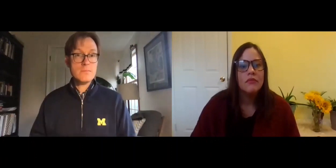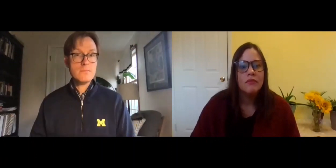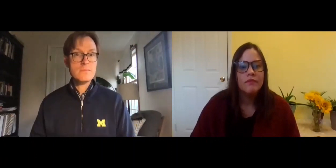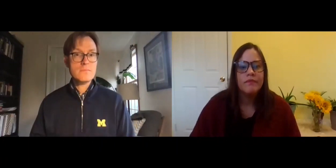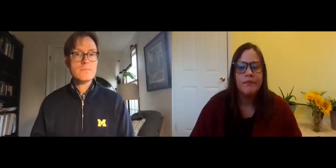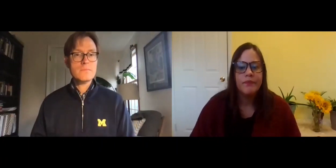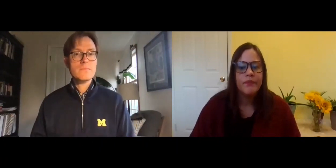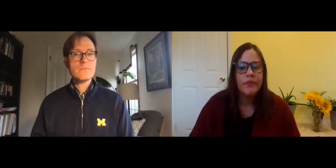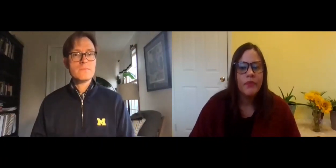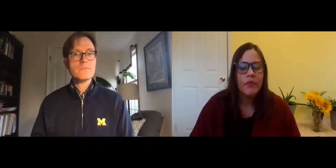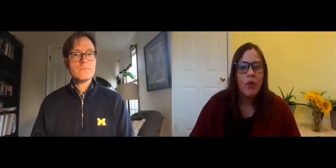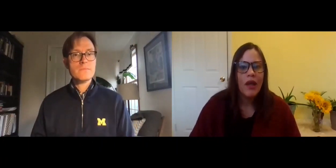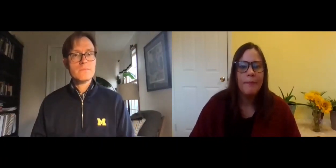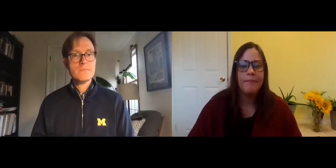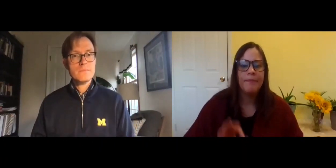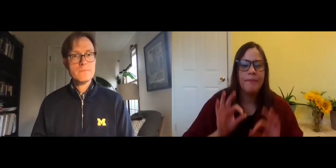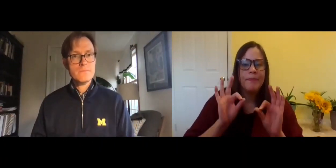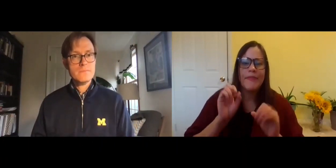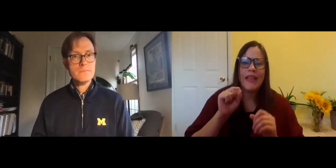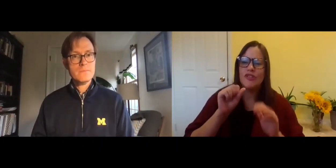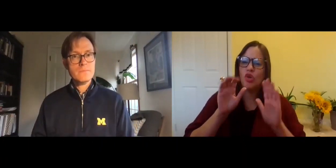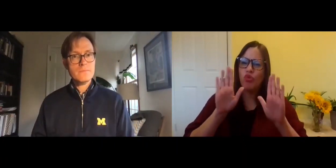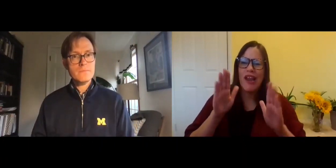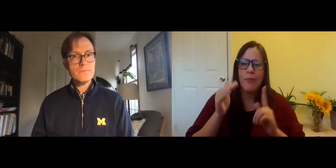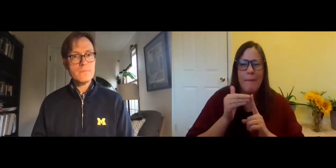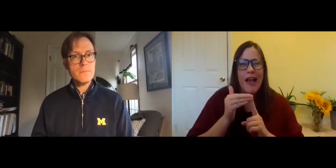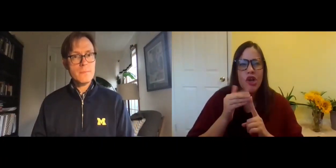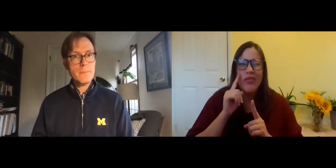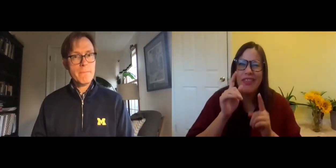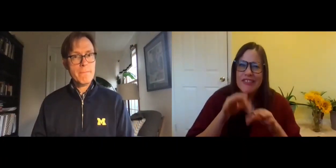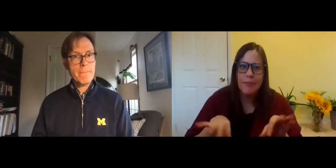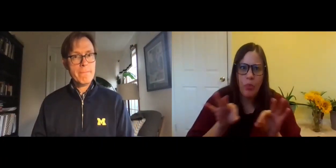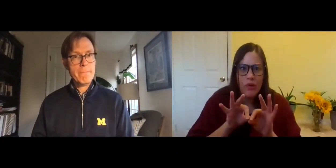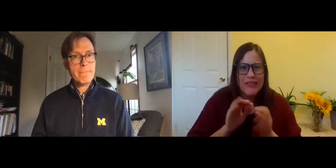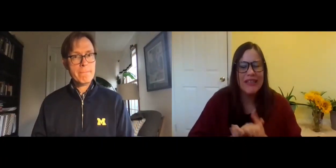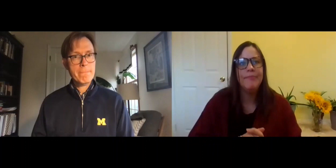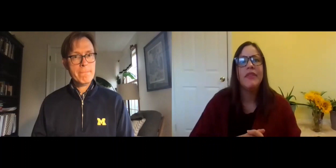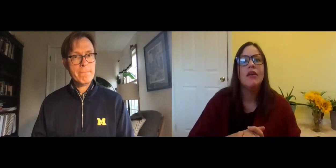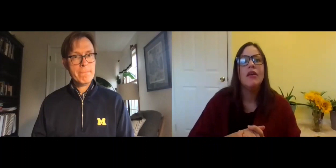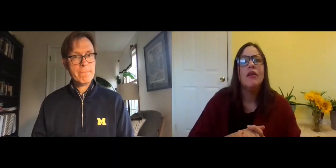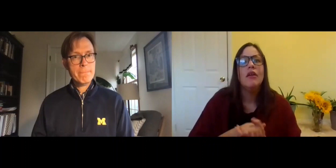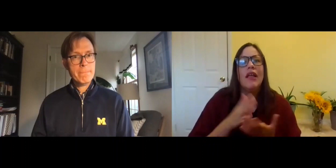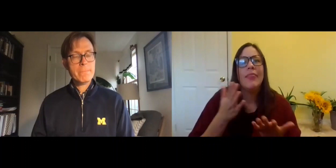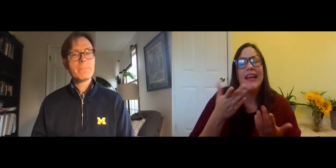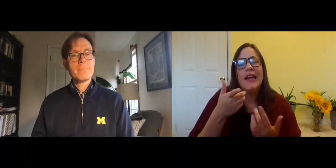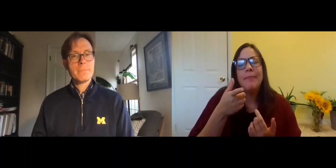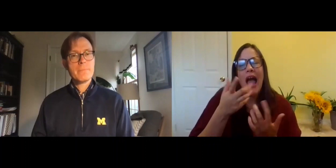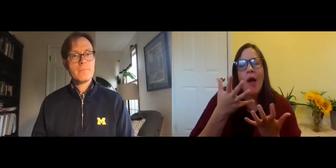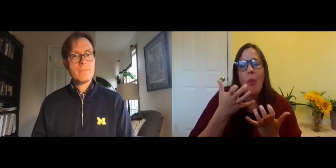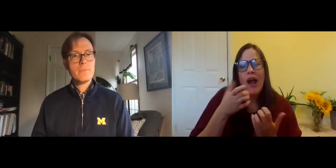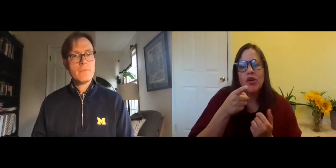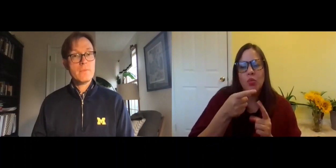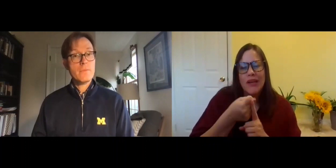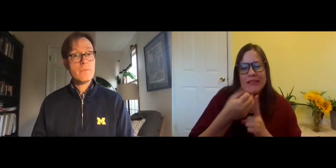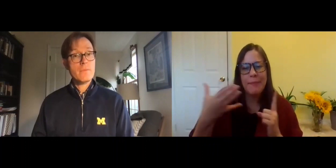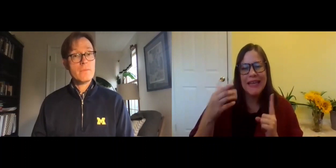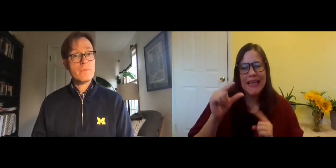But please, yes always have your mask on. Annie Urasky: That's a really great reminder. I think that's important.